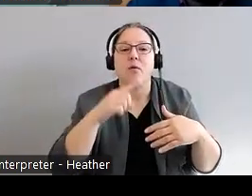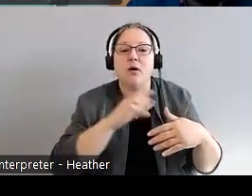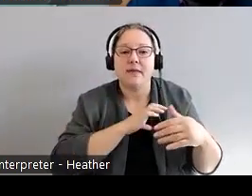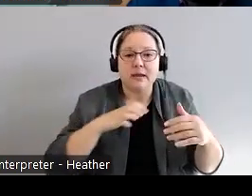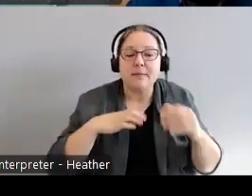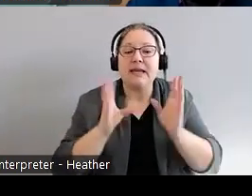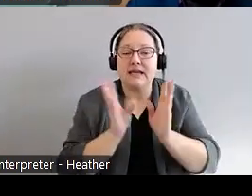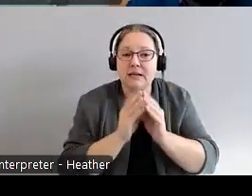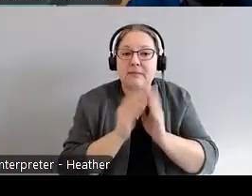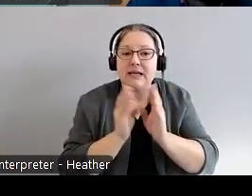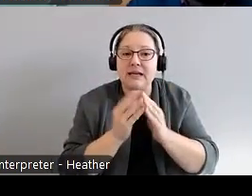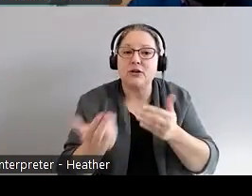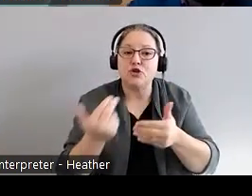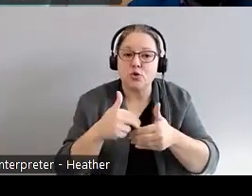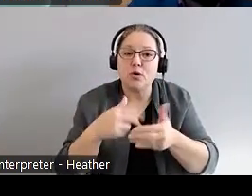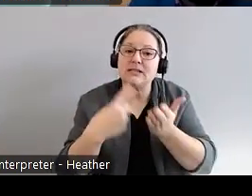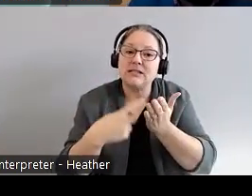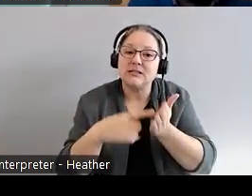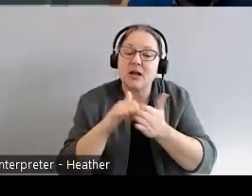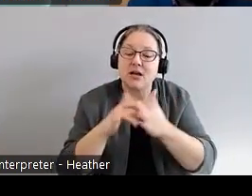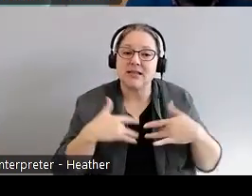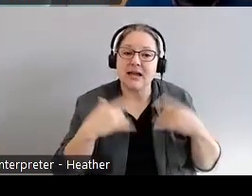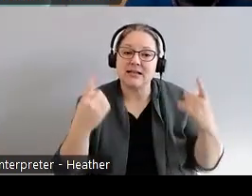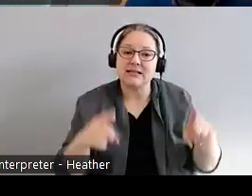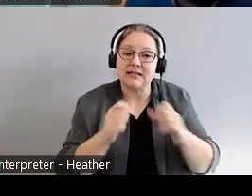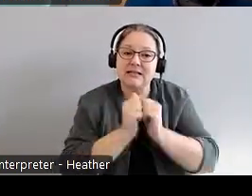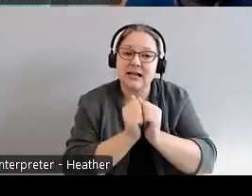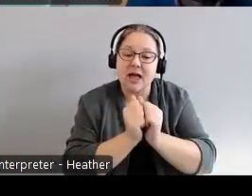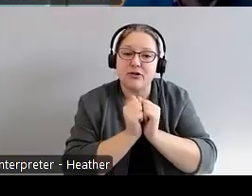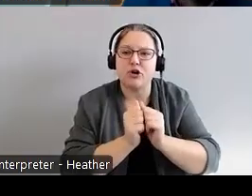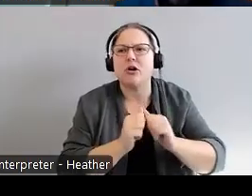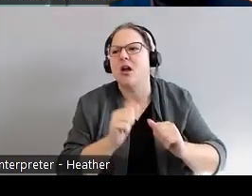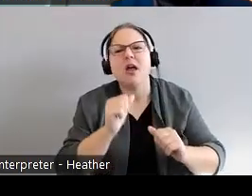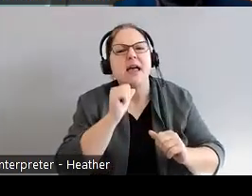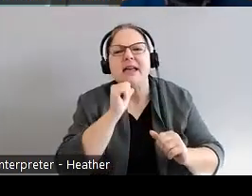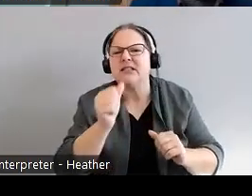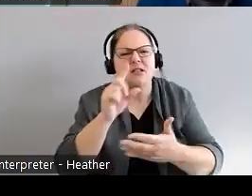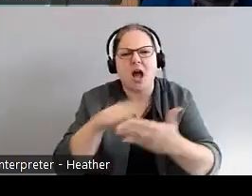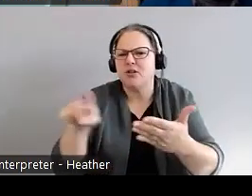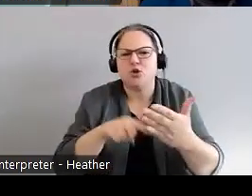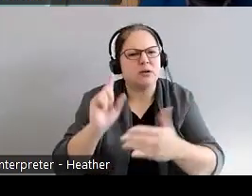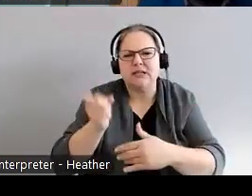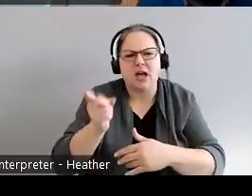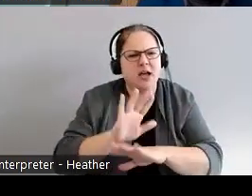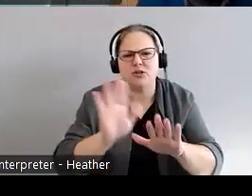um you know we talk about the incident. It's not um it's not to criticize, it's not to